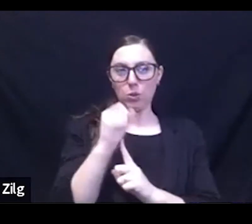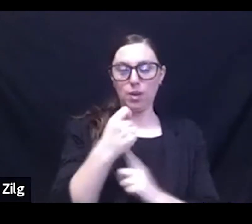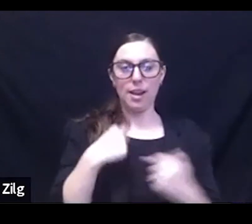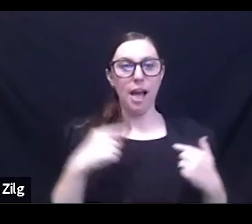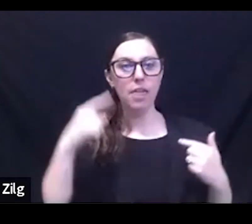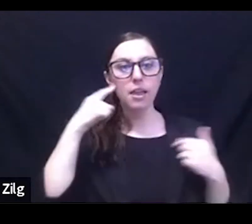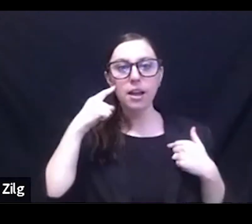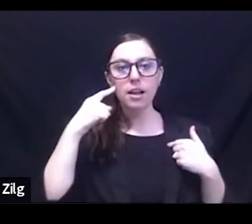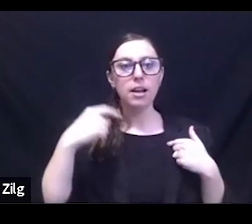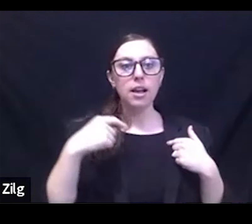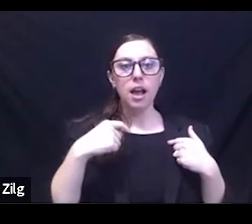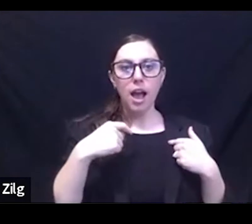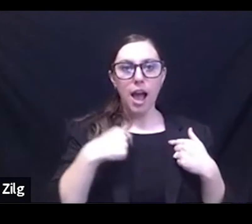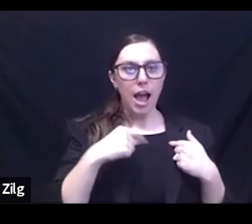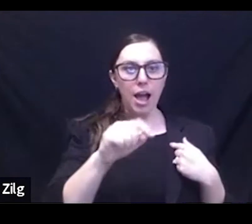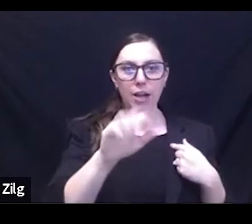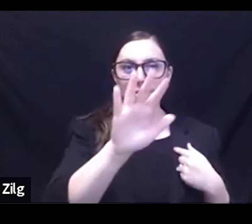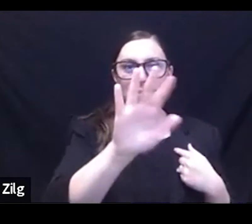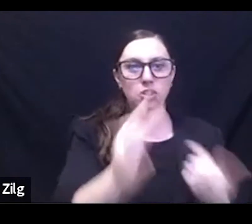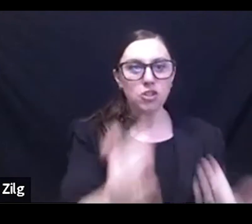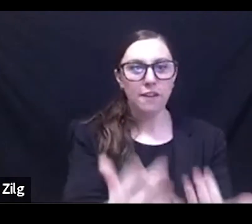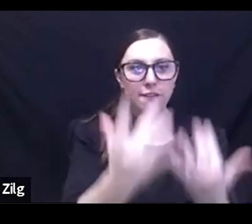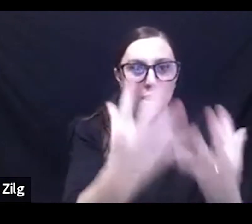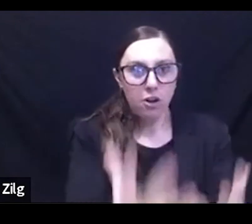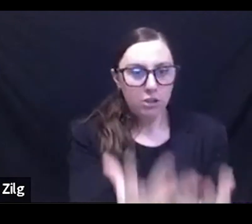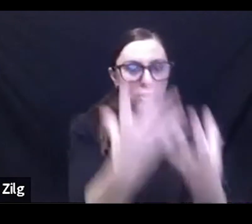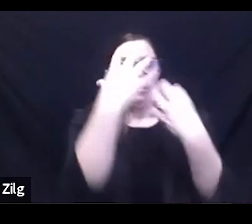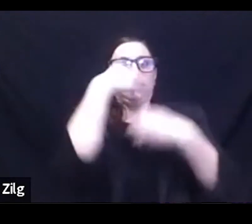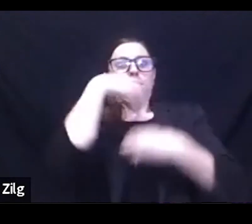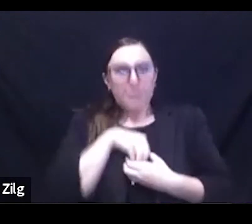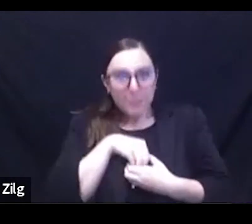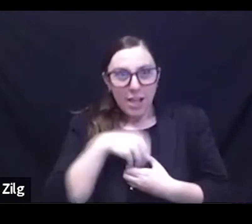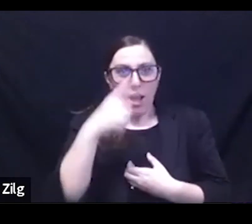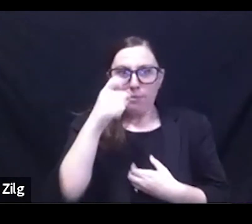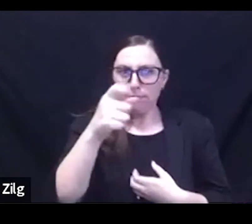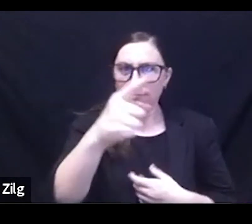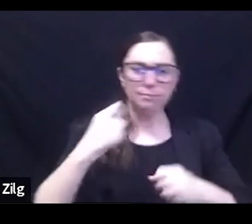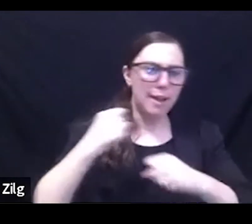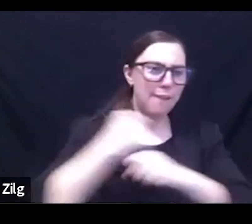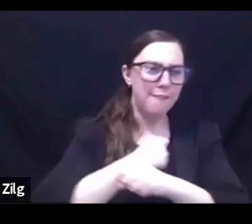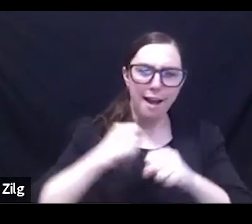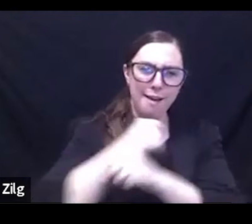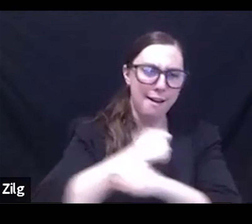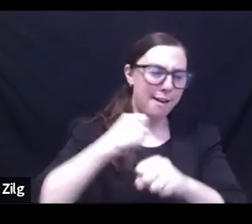just channeled the fire that Noorjahan already had because Noorjahan fight for